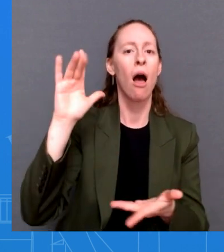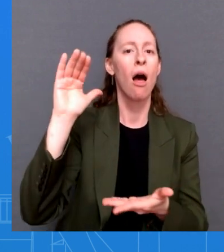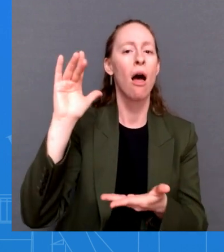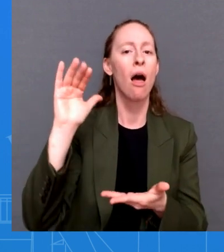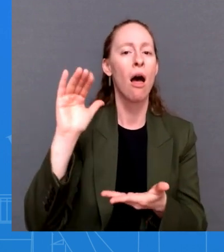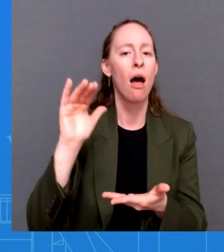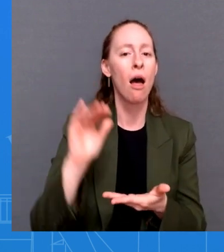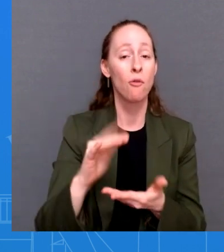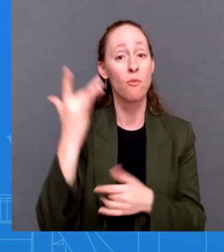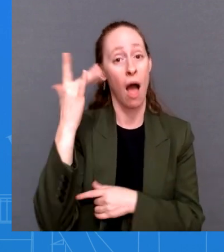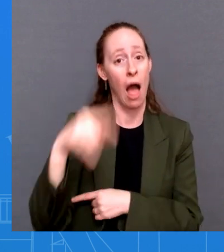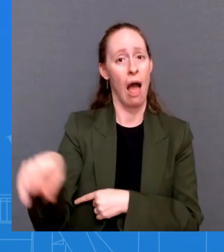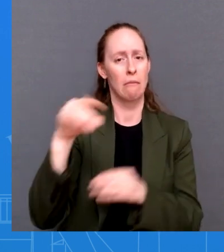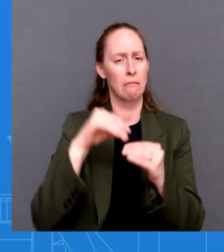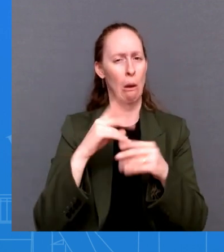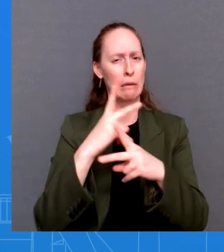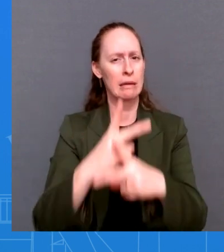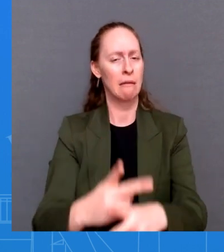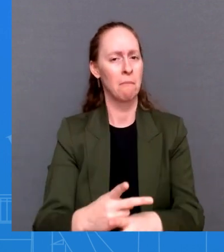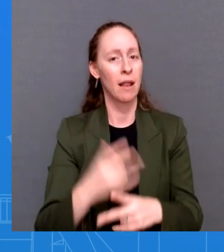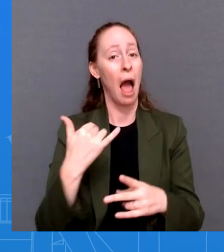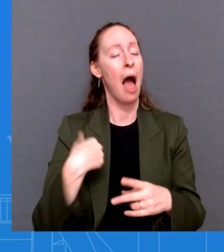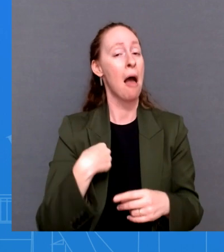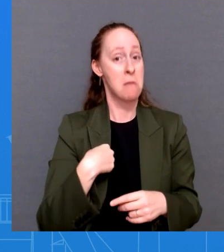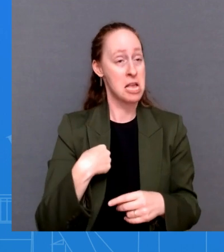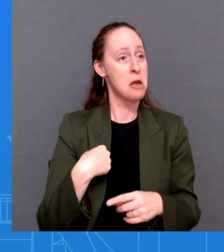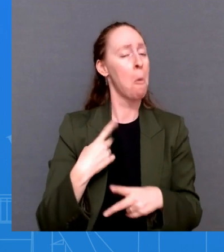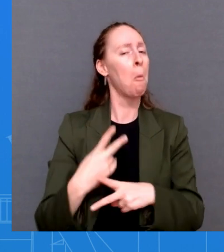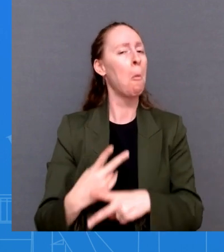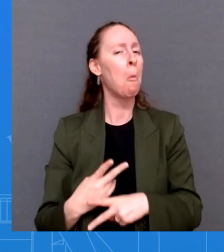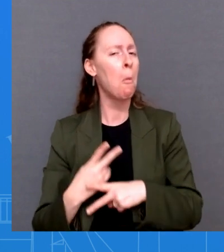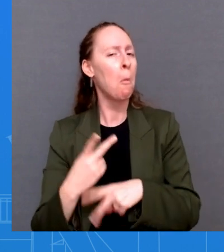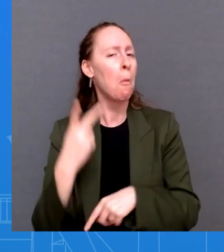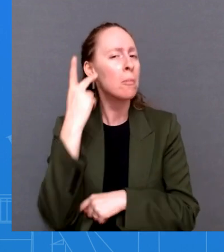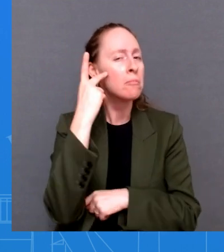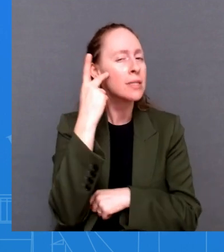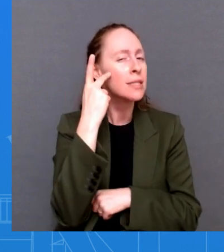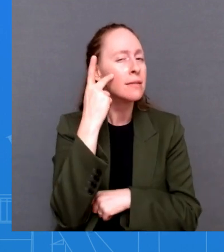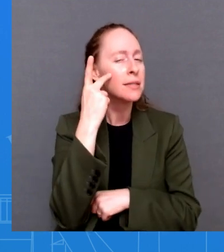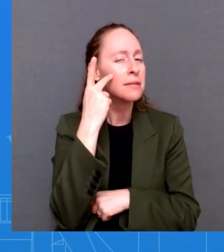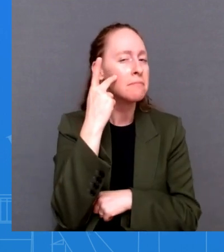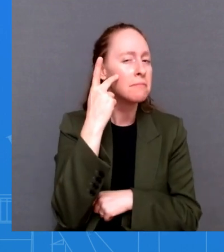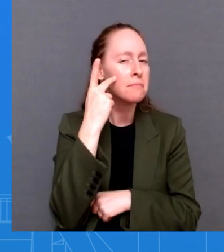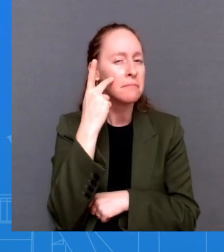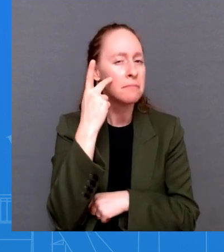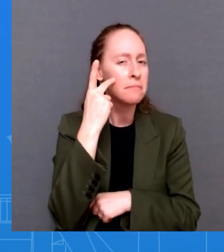but because of the enormous data that Dr. Daskal, I guess, just noted, that we're actually seeing vaccine get out,